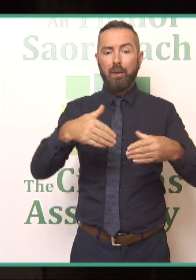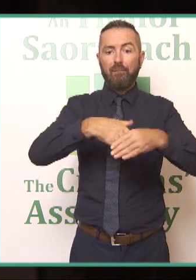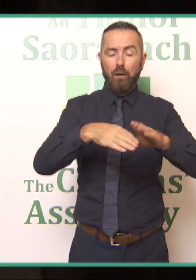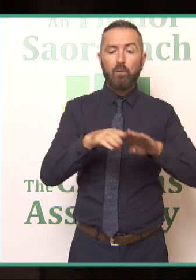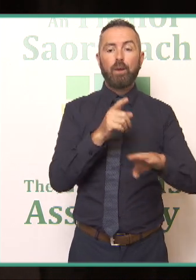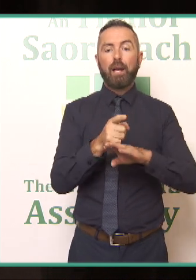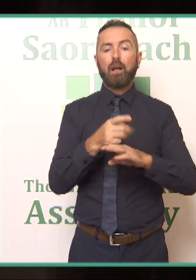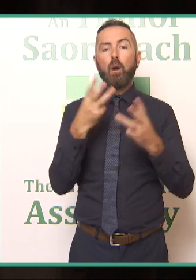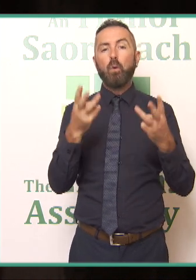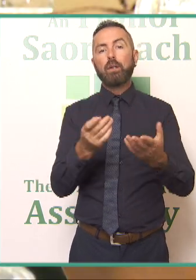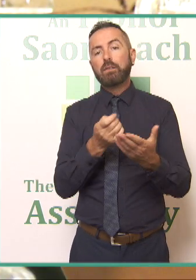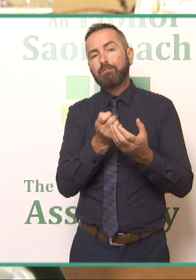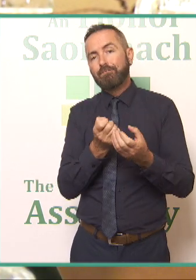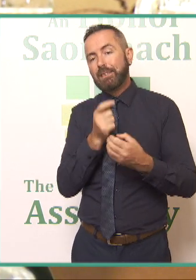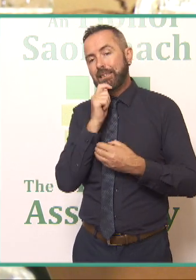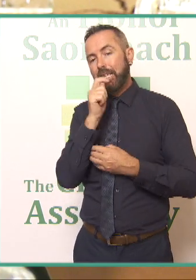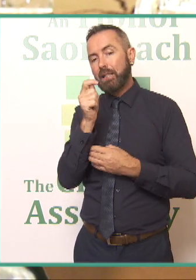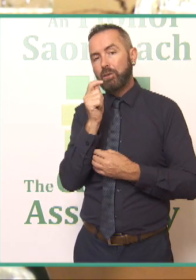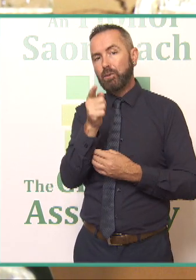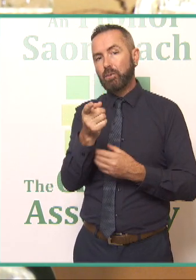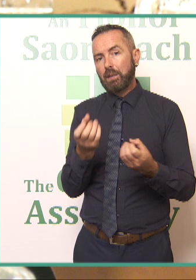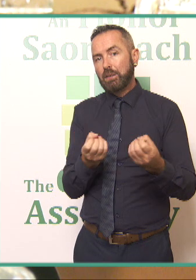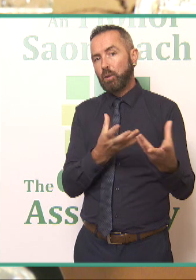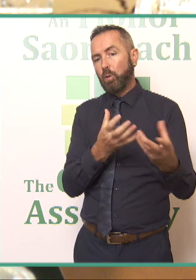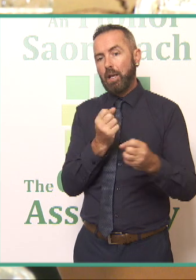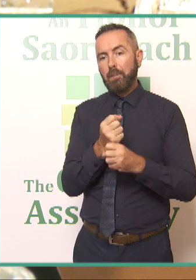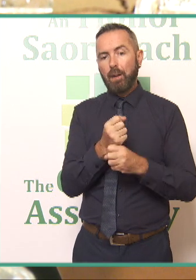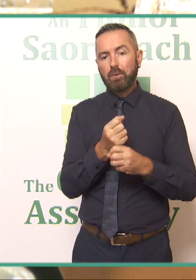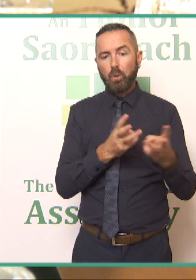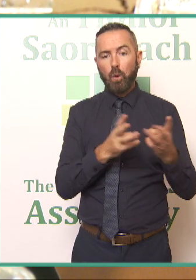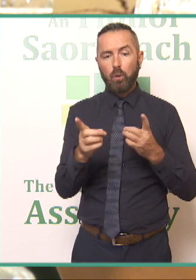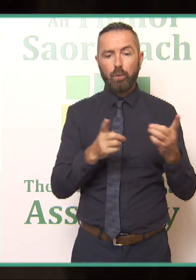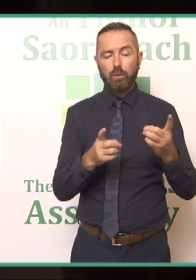barn and the success we've had with farming and biodiversity in that area over the last 25 years